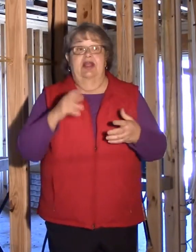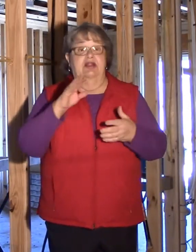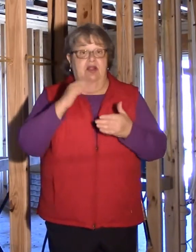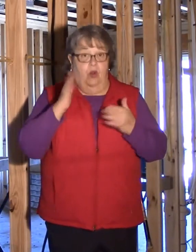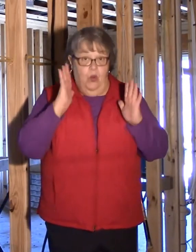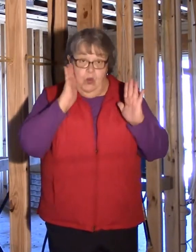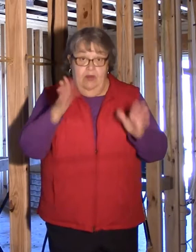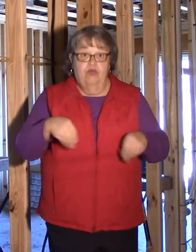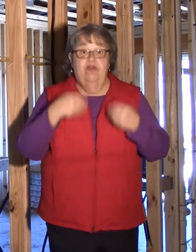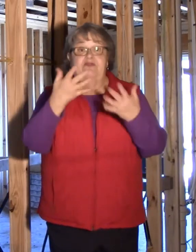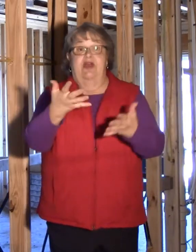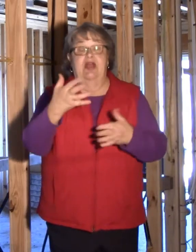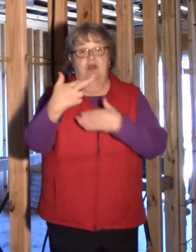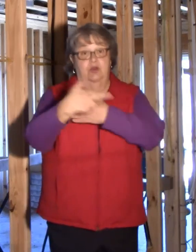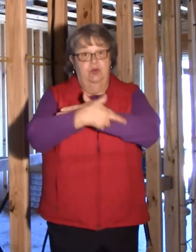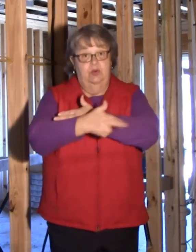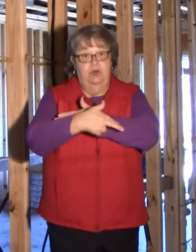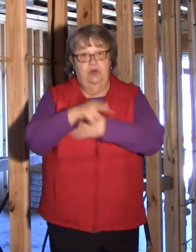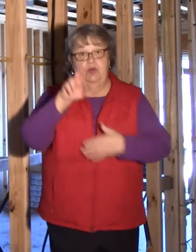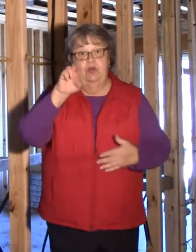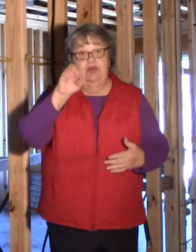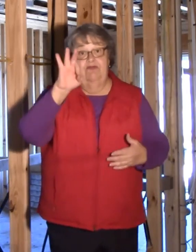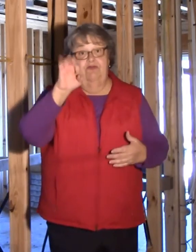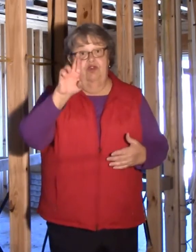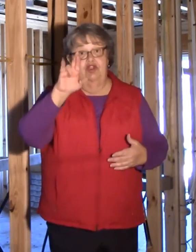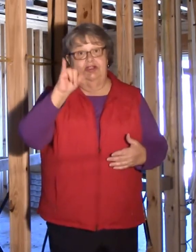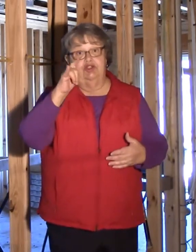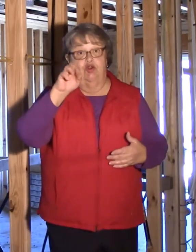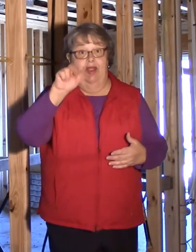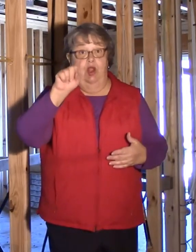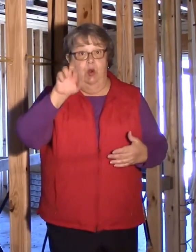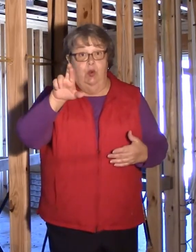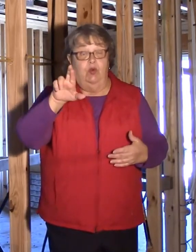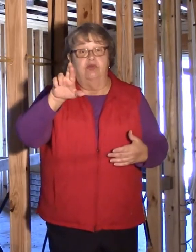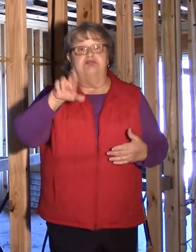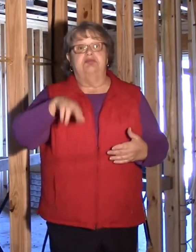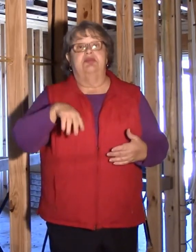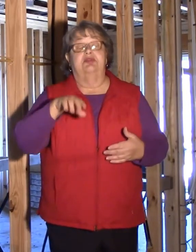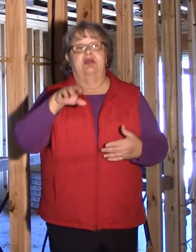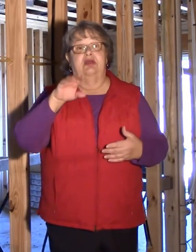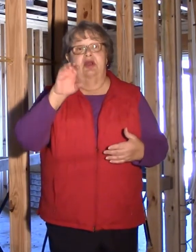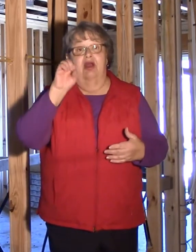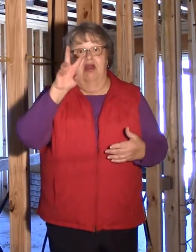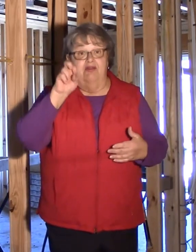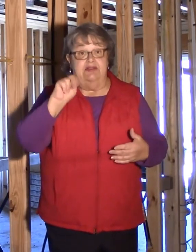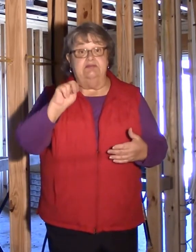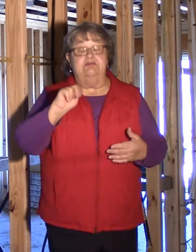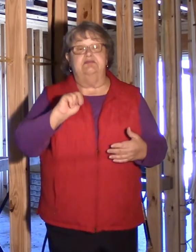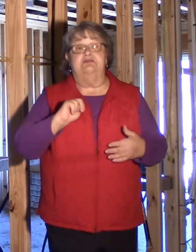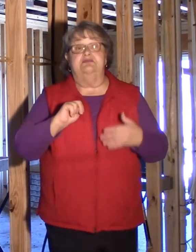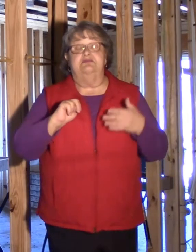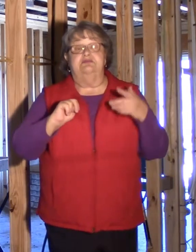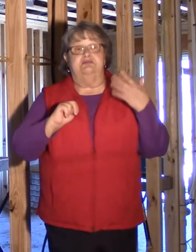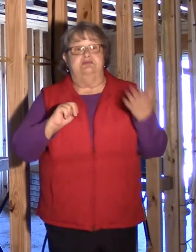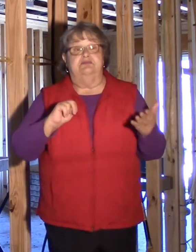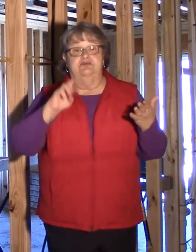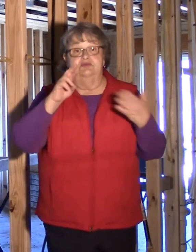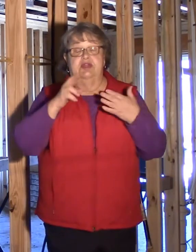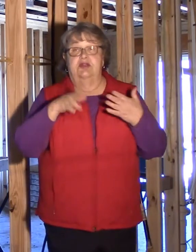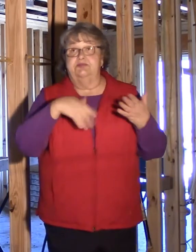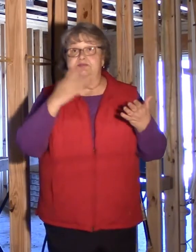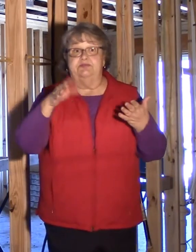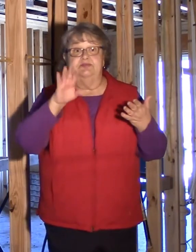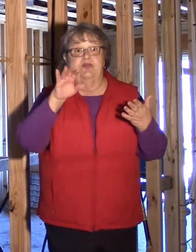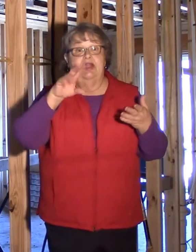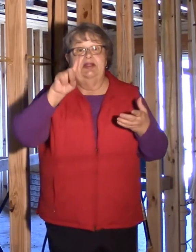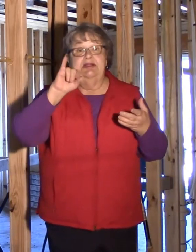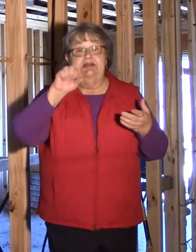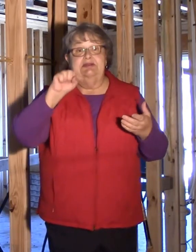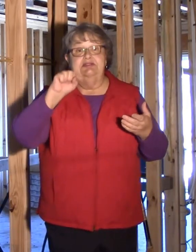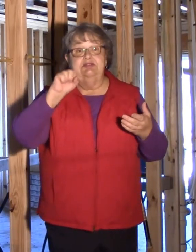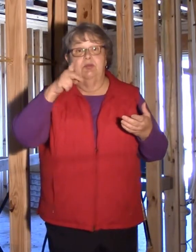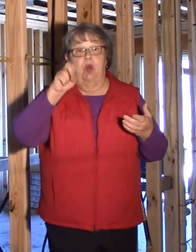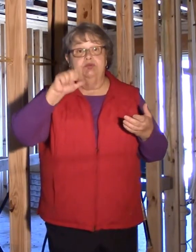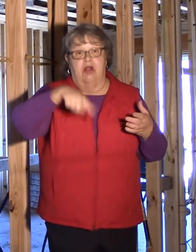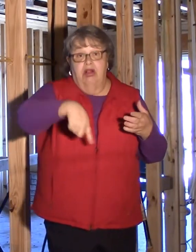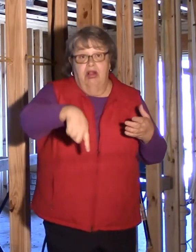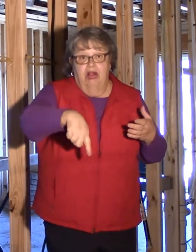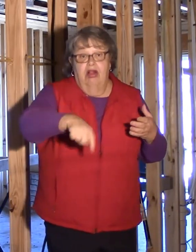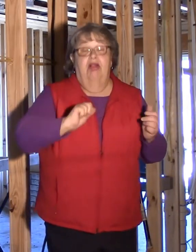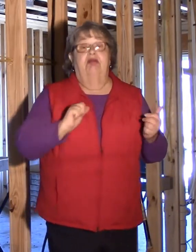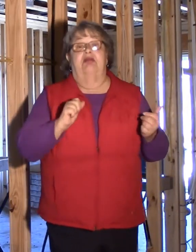Will provide refrigerator, oven/stove, garbage disposal, and dish washer.